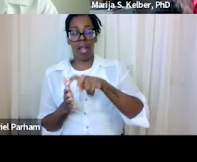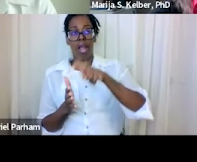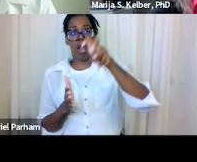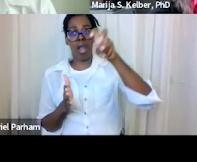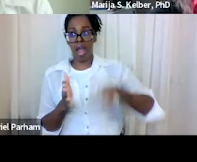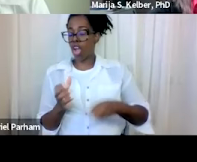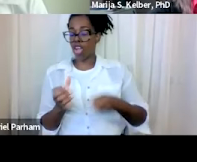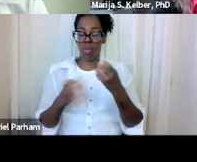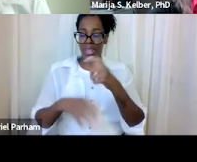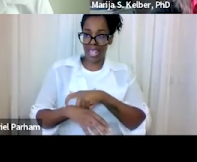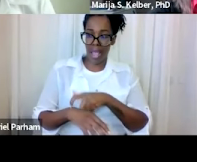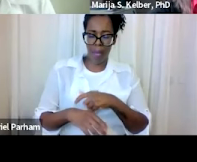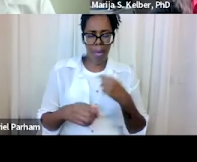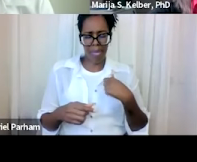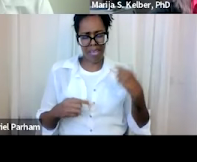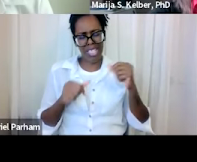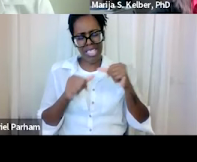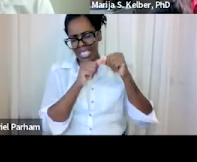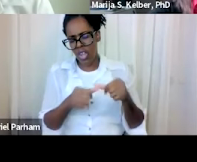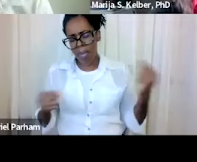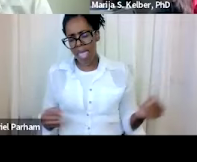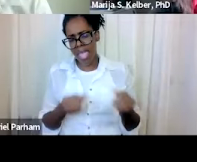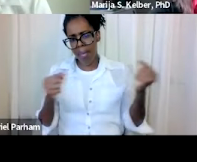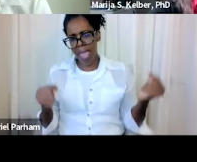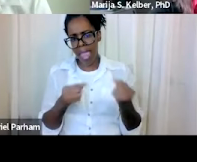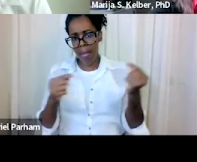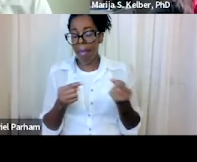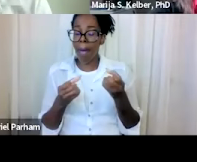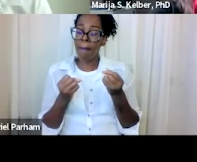Many veterans continue to have a lot of pain after their military service.